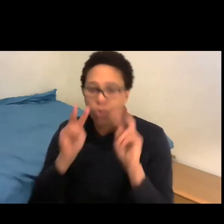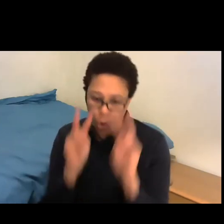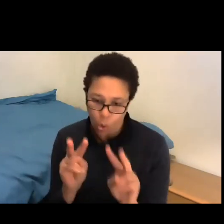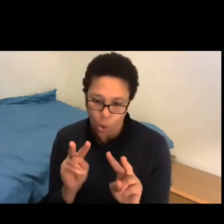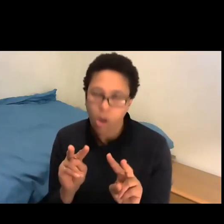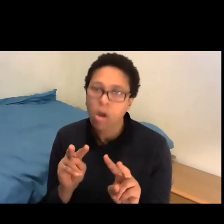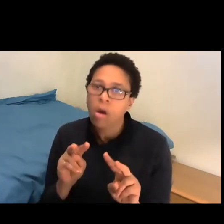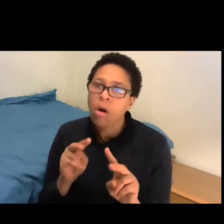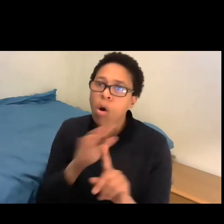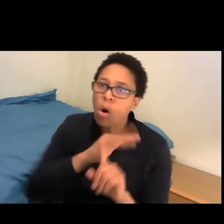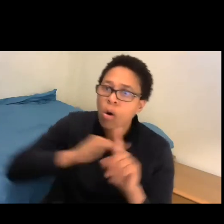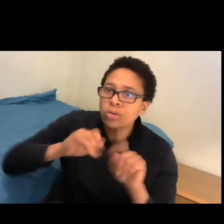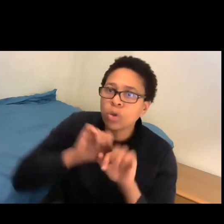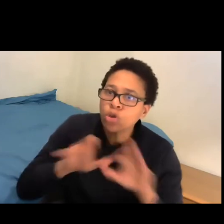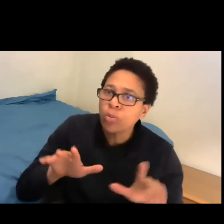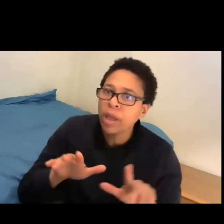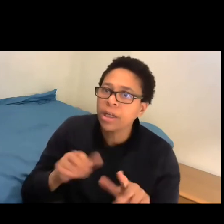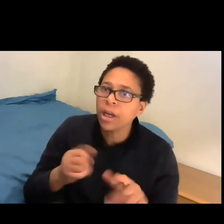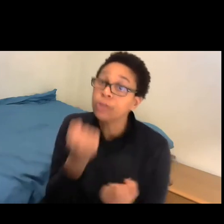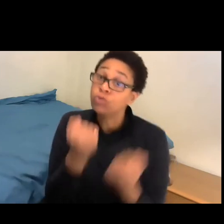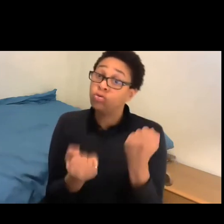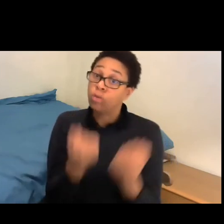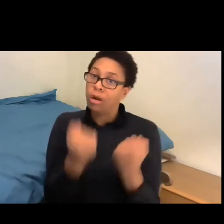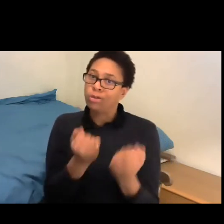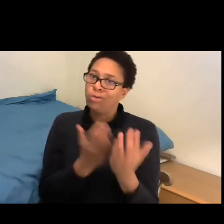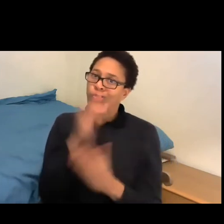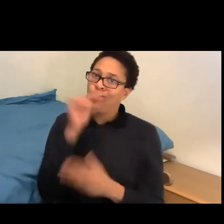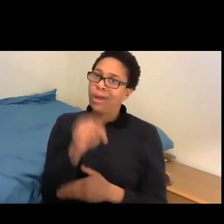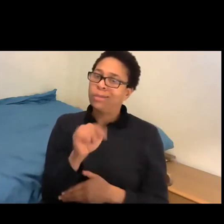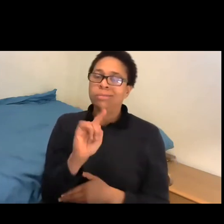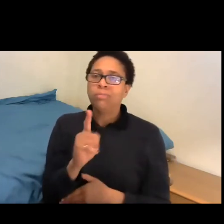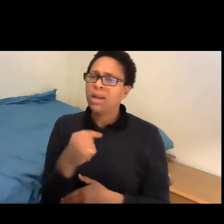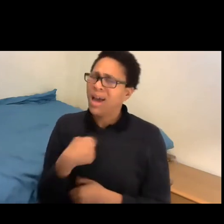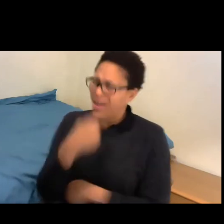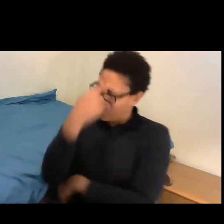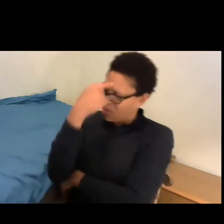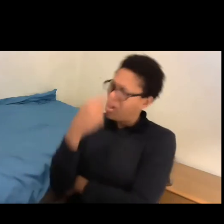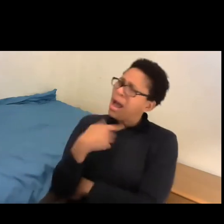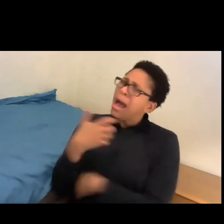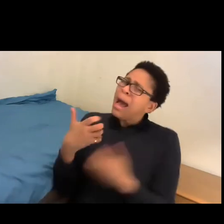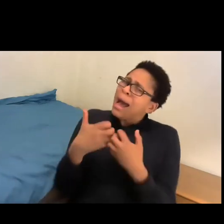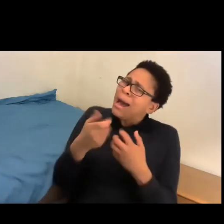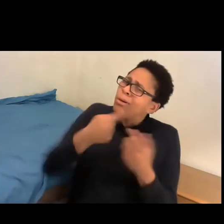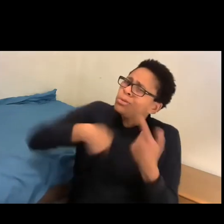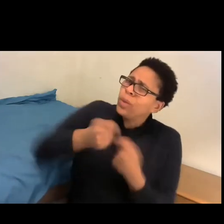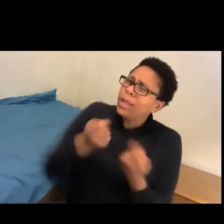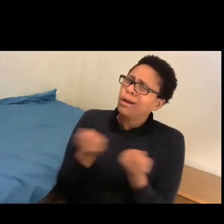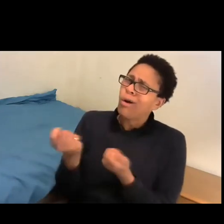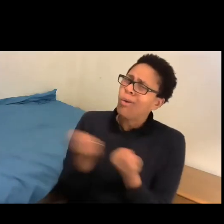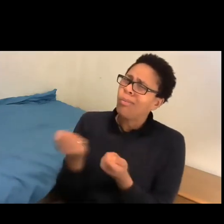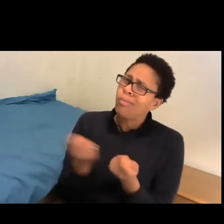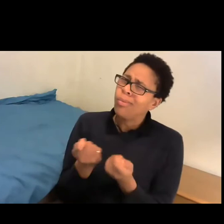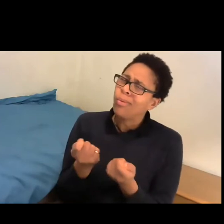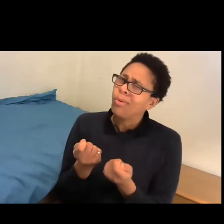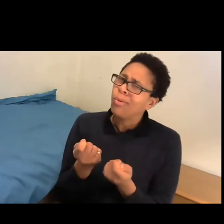And at the same time, I was thinking, but how do we deal with the backlash, the inevitable Islamophobic backlash